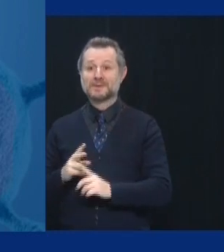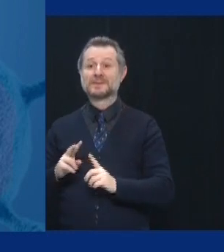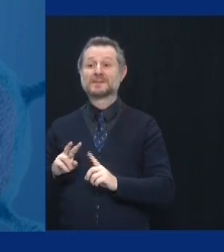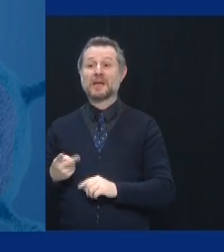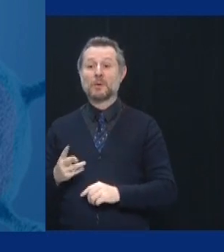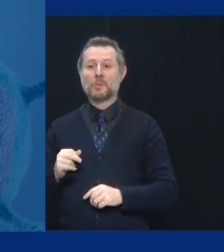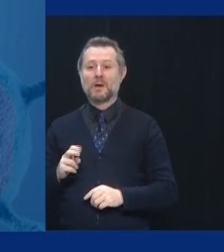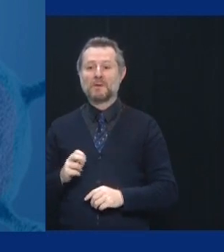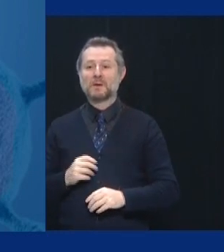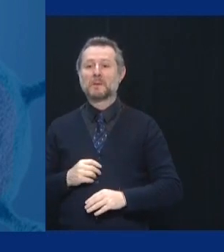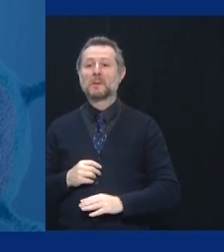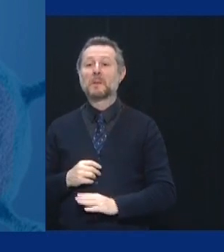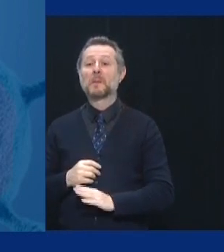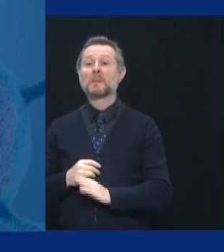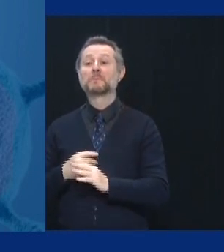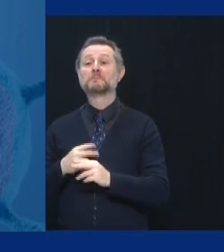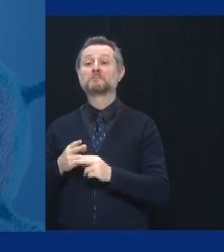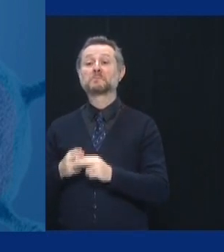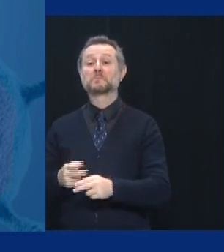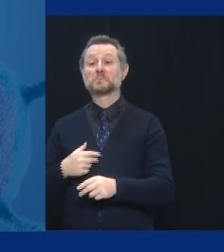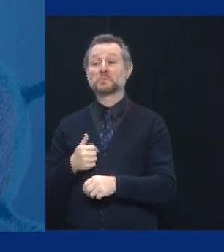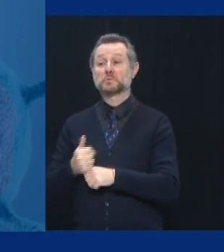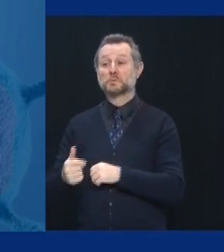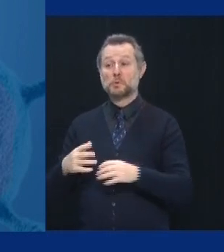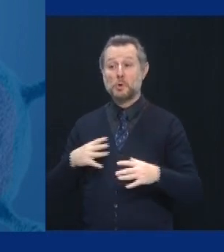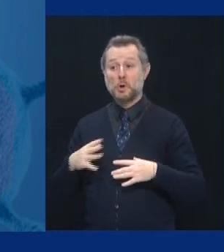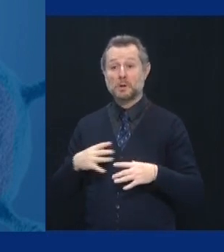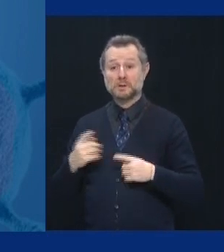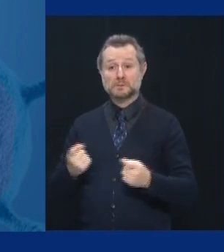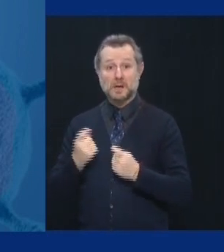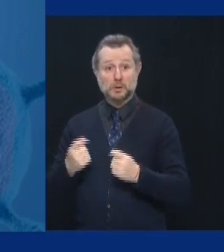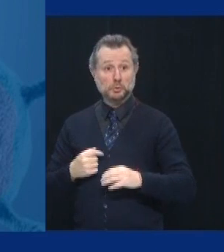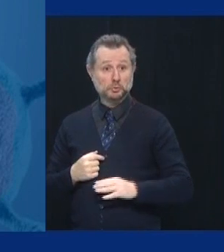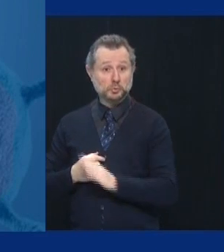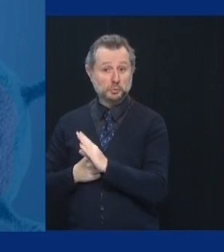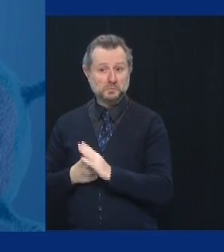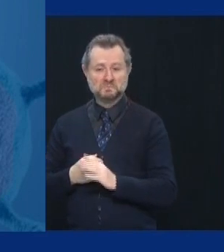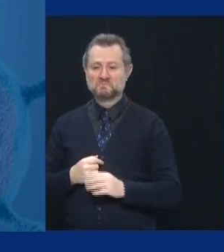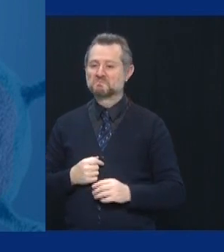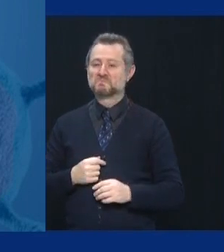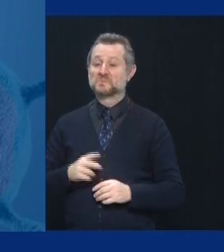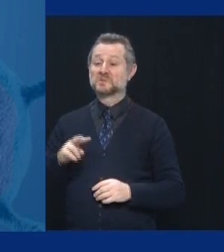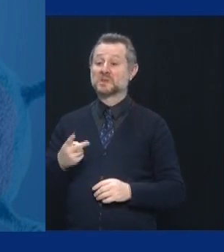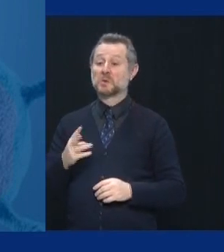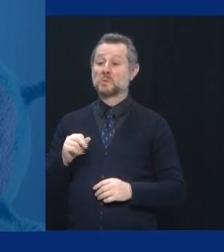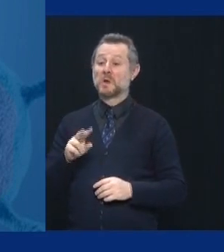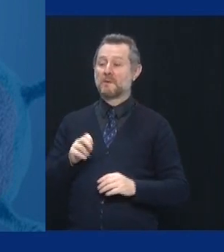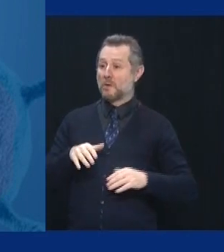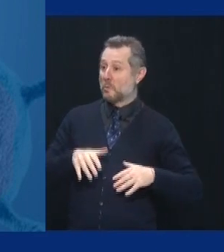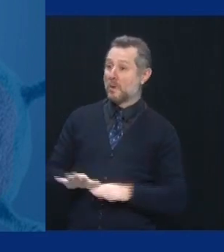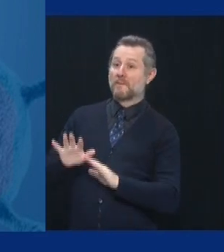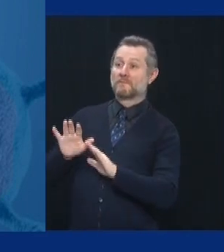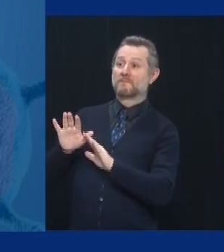SECOND WAVE. FIRST WAVE WAS THE SPRING. THE SECOND WAVE WAS NOT A